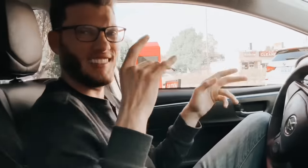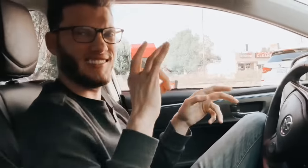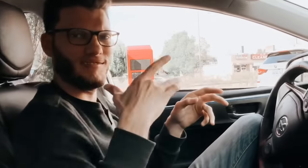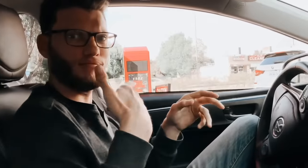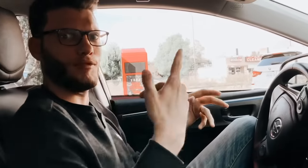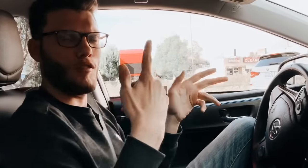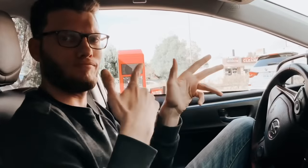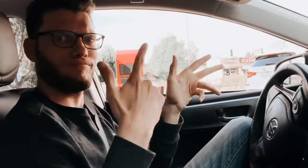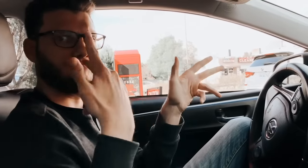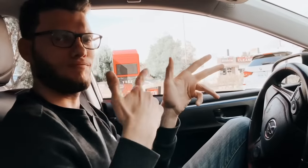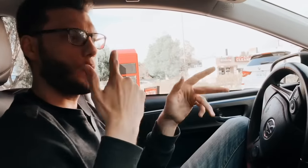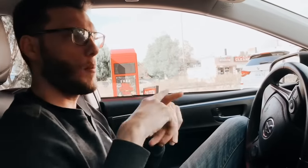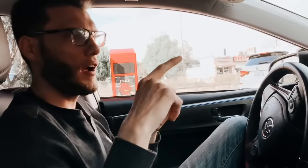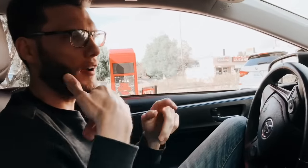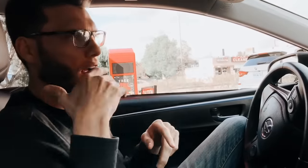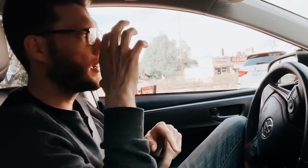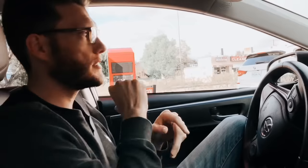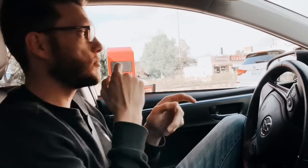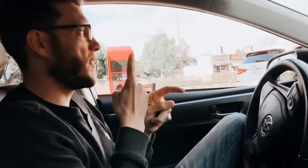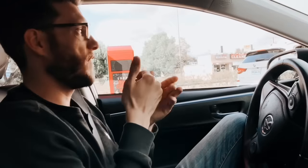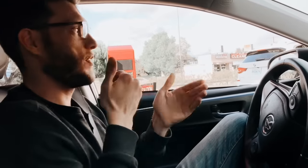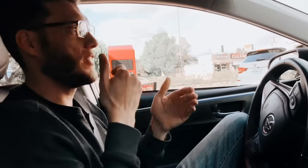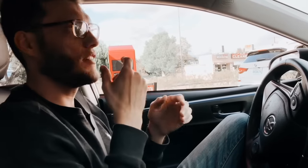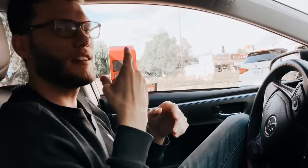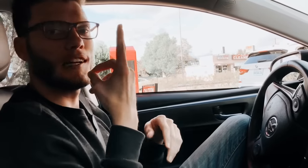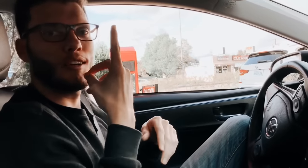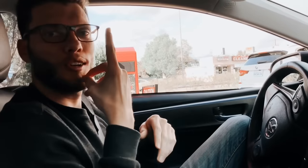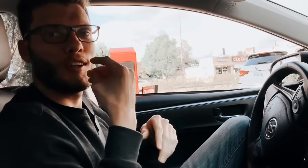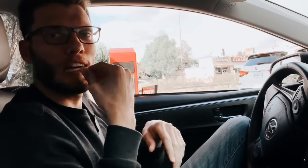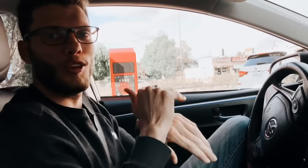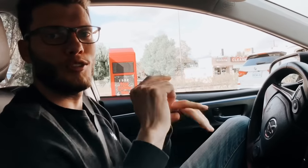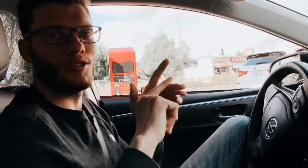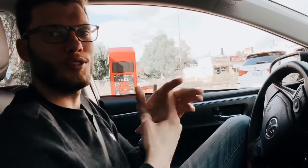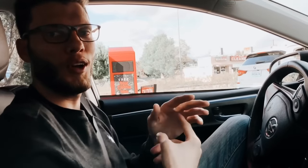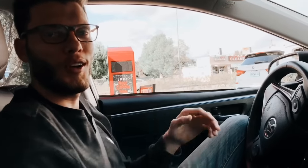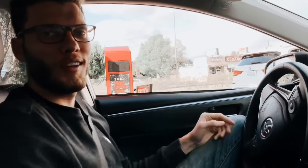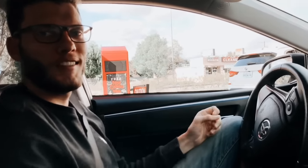There's no line! There's always a crazy line! I guess we came right before dinner starts.